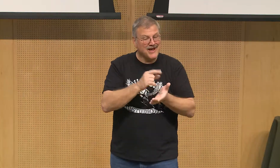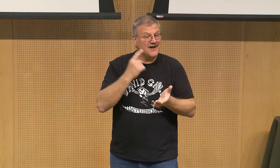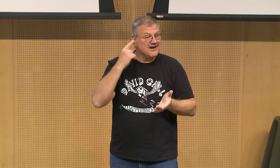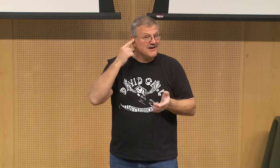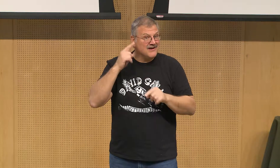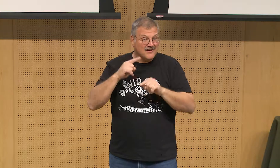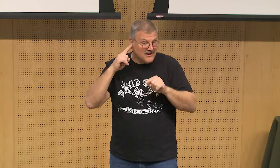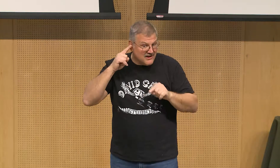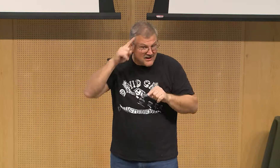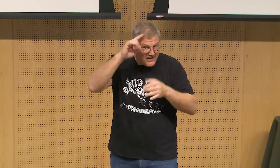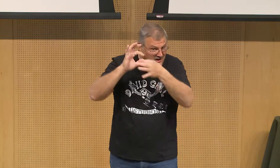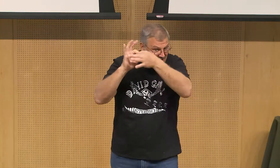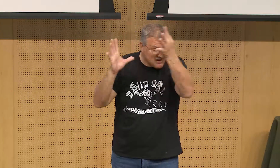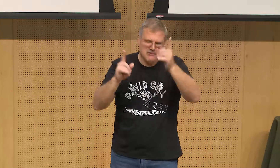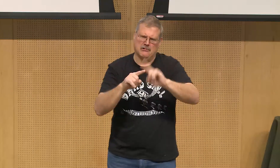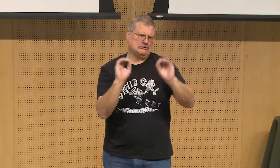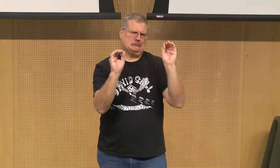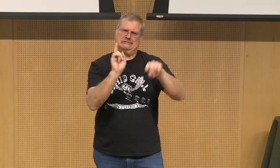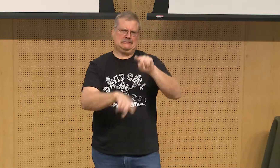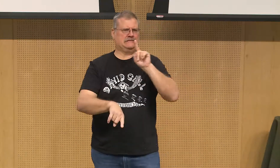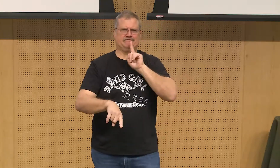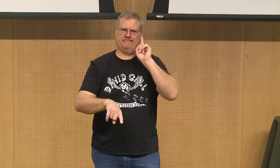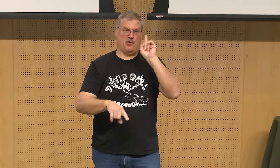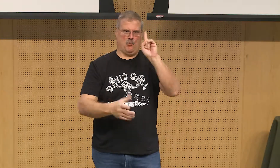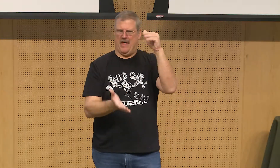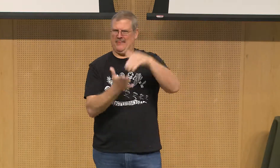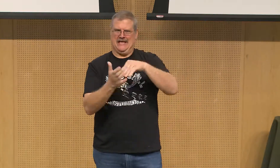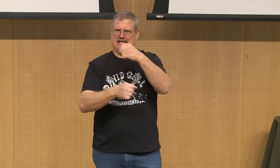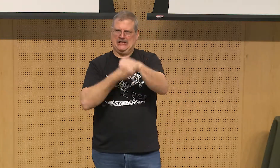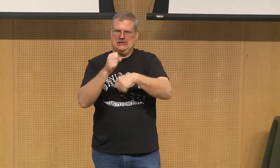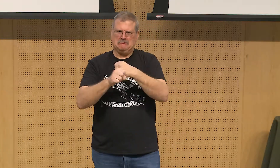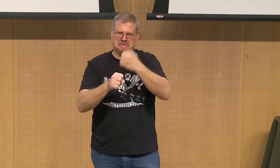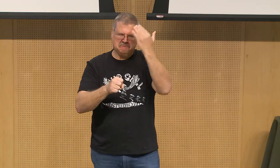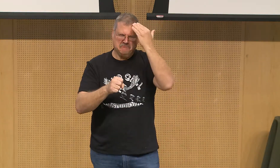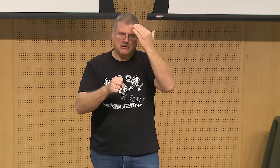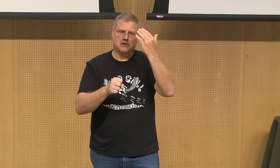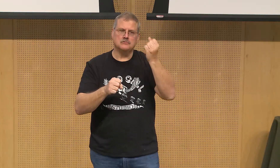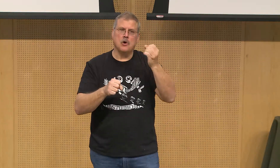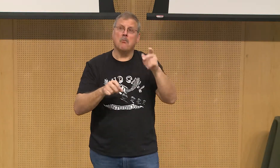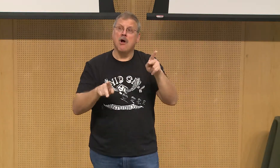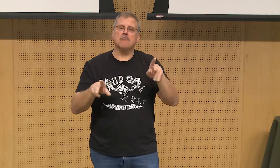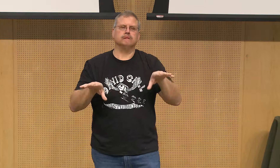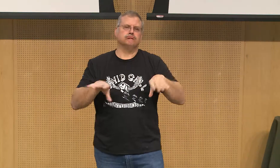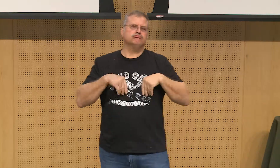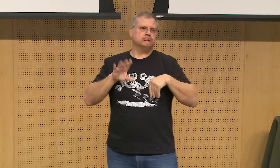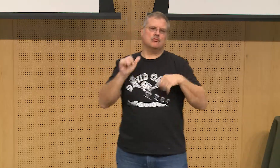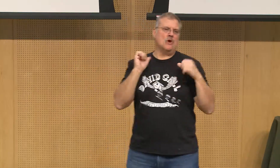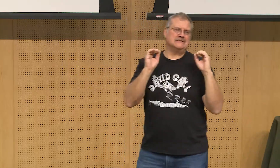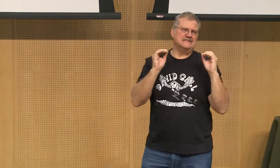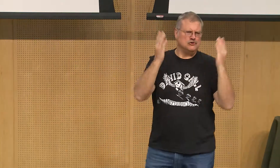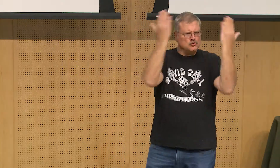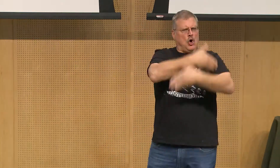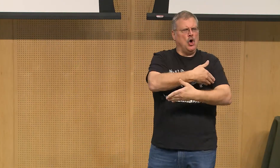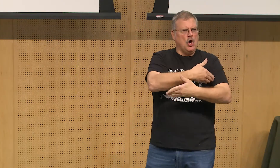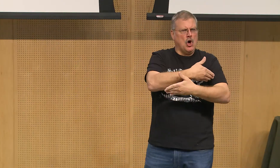So, I used that to reframe Aristotle's-- you know, the Allegory of the Cave, and I used that to reframe,